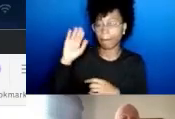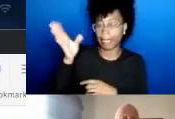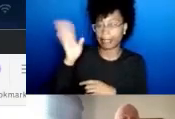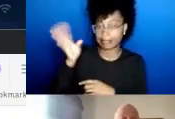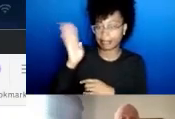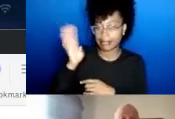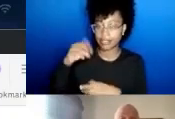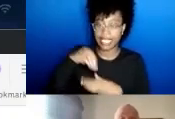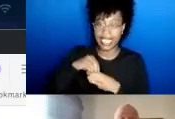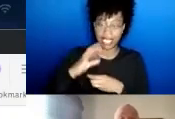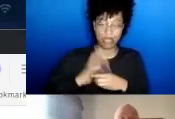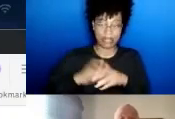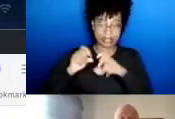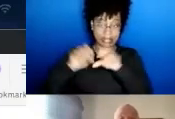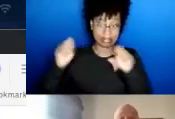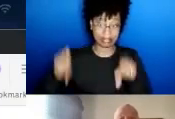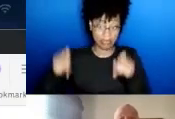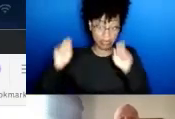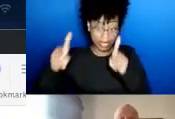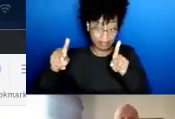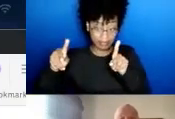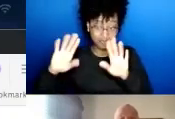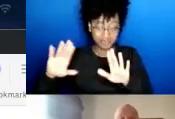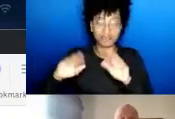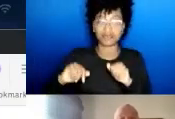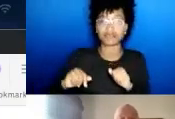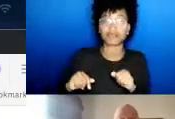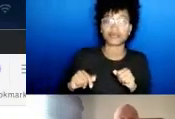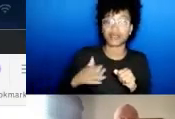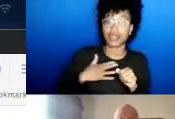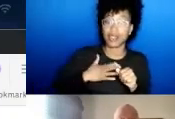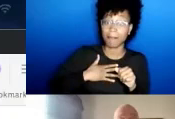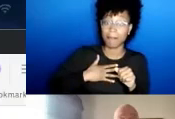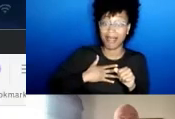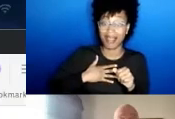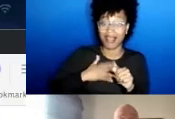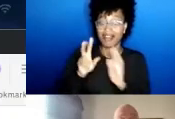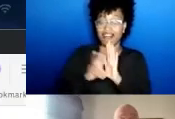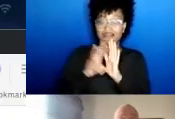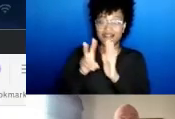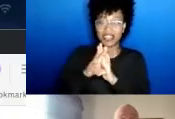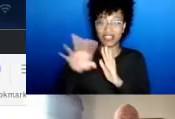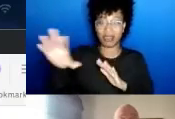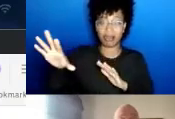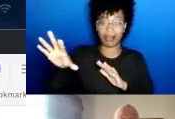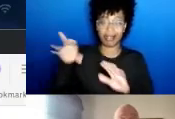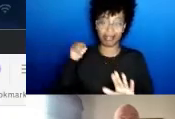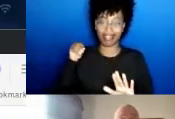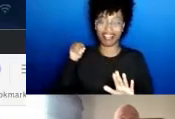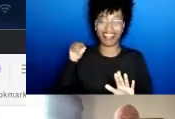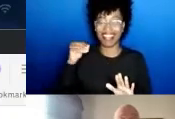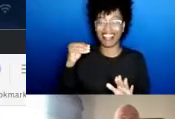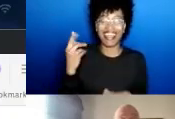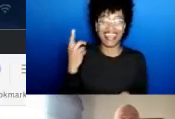in our system. 06:30:53 So I'm going to turn off my video now, so that I can focus on the presentation itself.